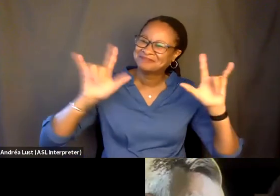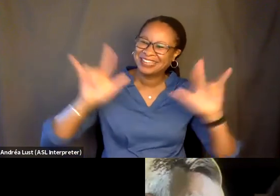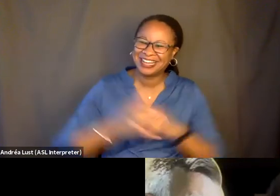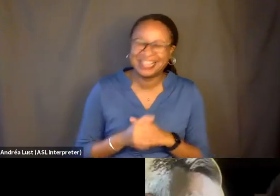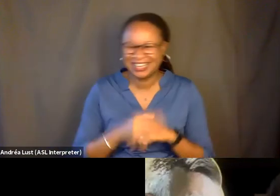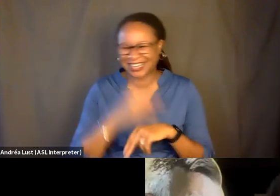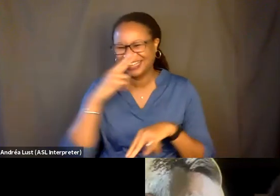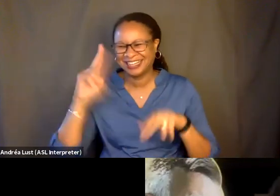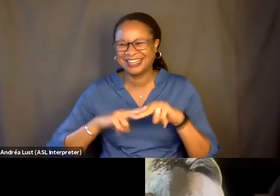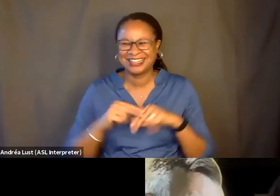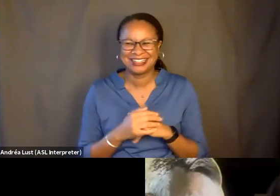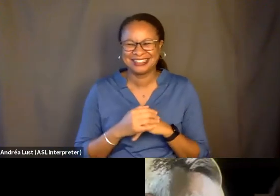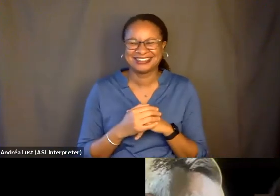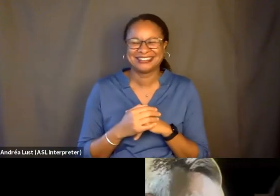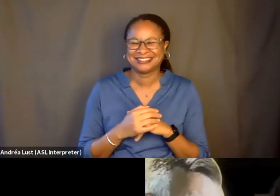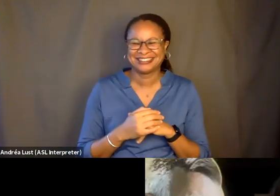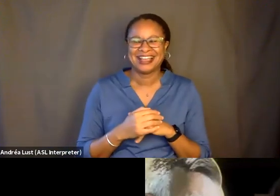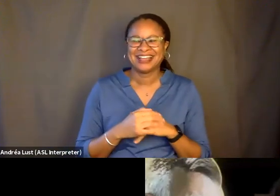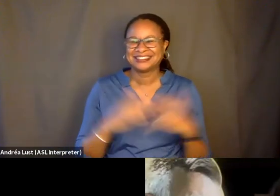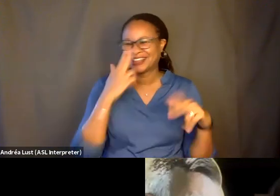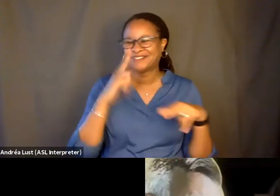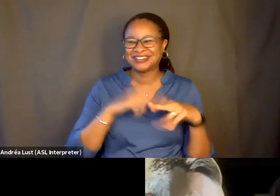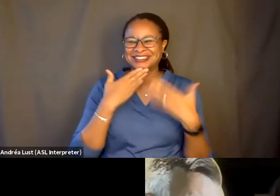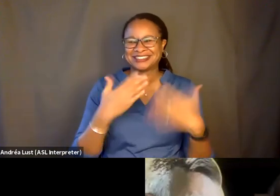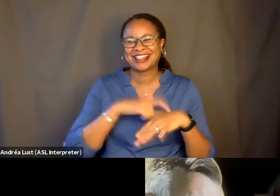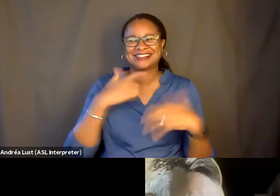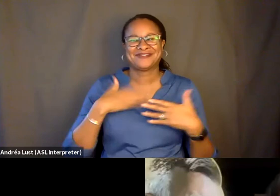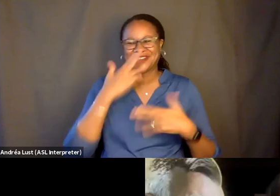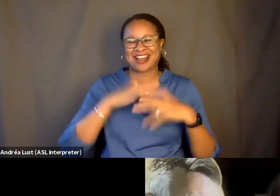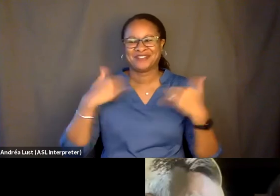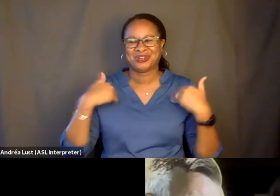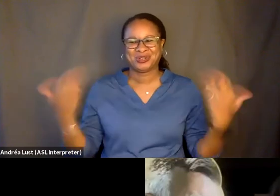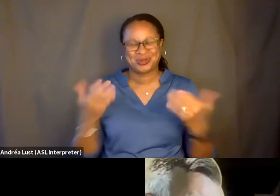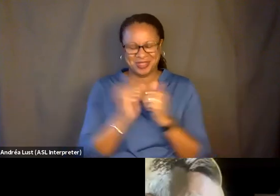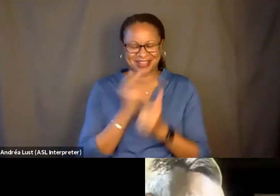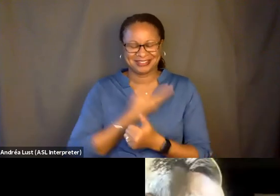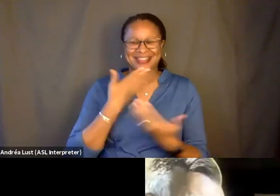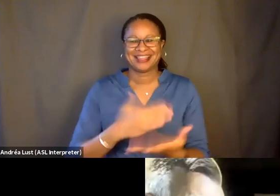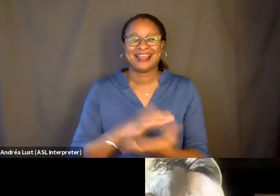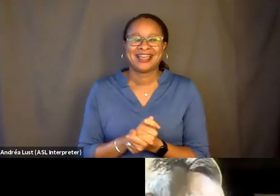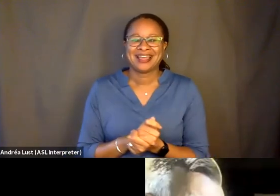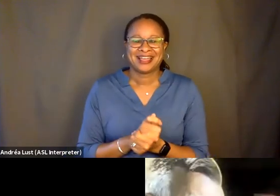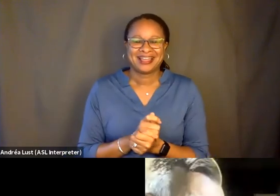Thank you, Andrea. You're totally-- it's totally a good time having you here. And thank you, Kirsten. Yeah.